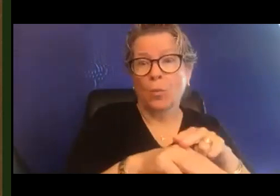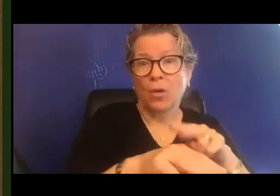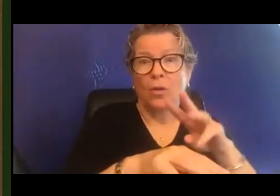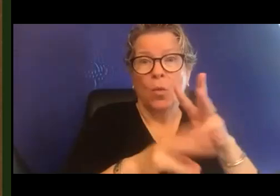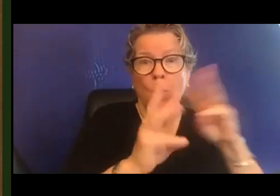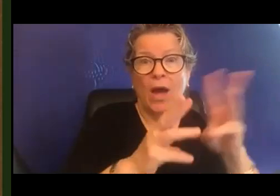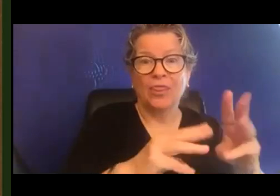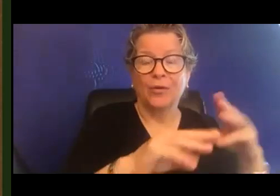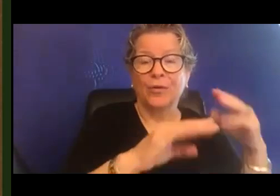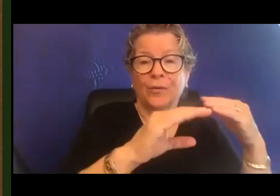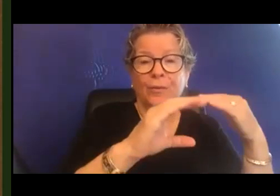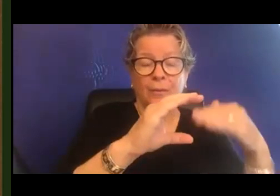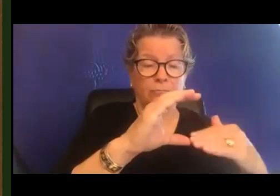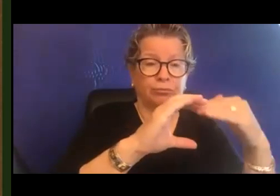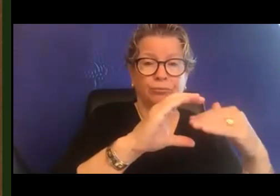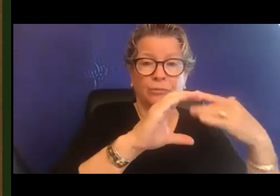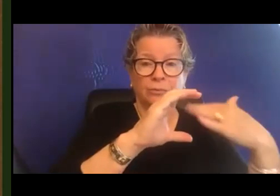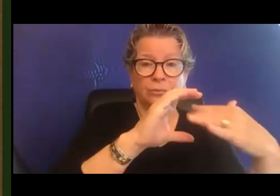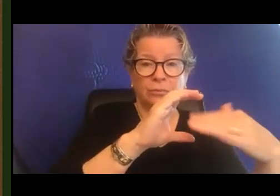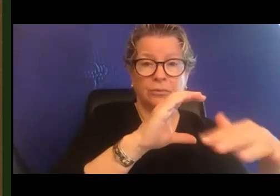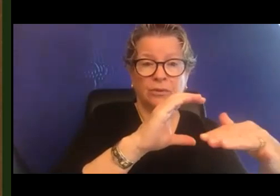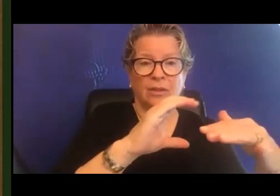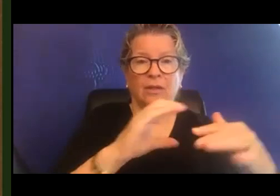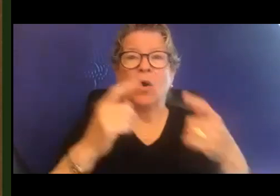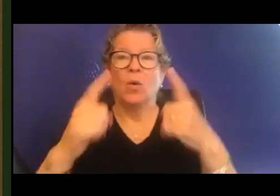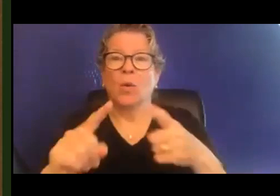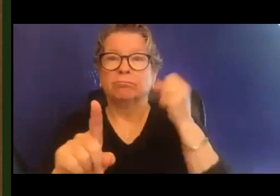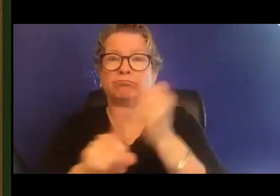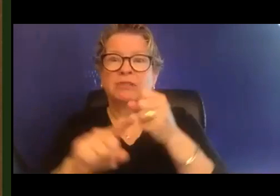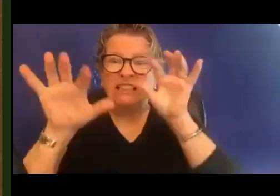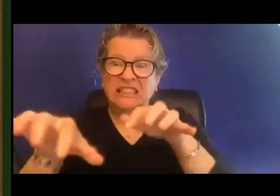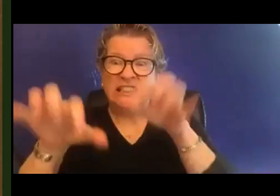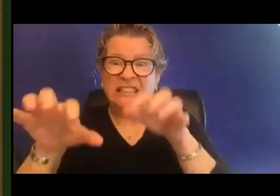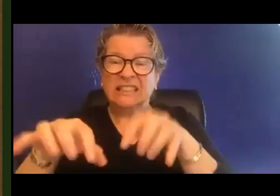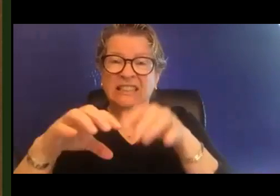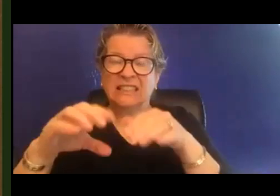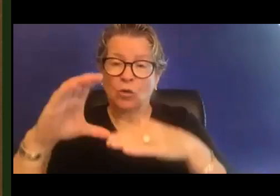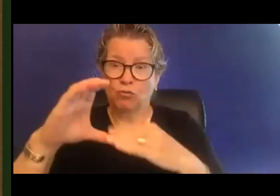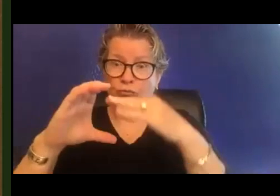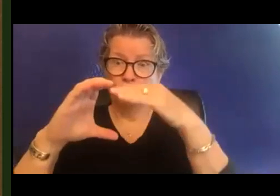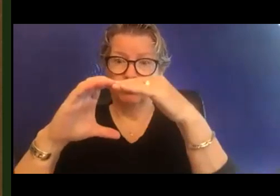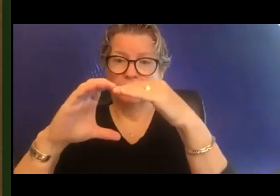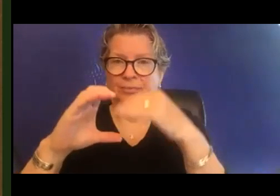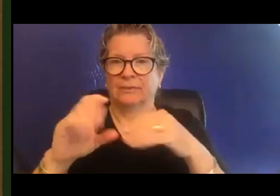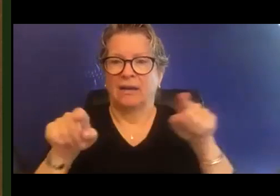On the left side. And during large storms or peak flow on the right side.